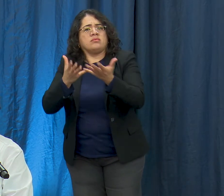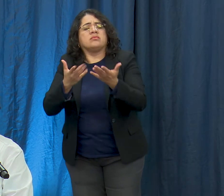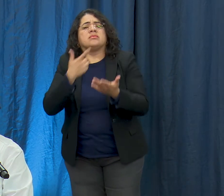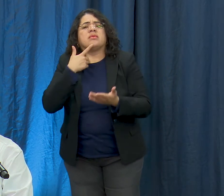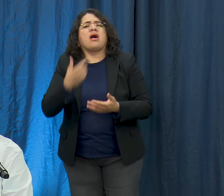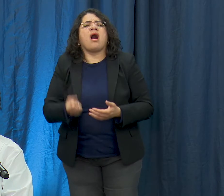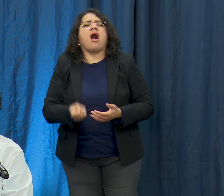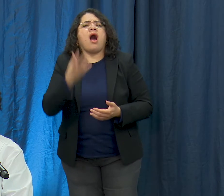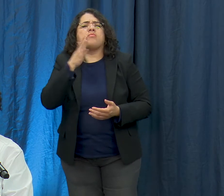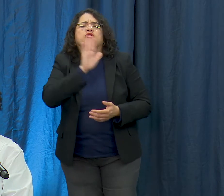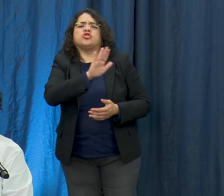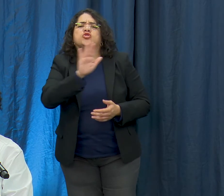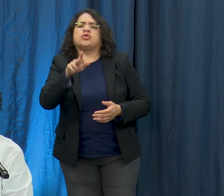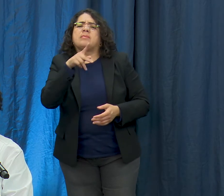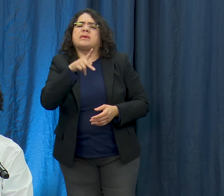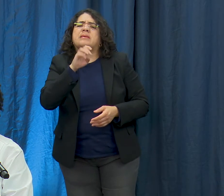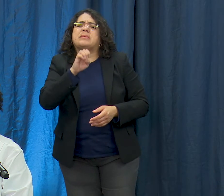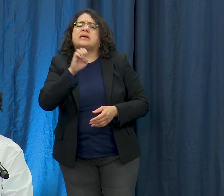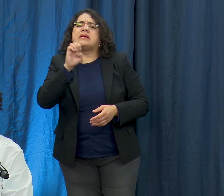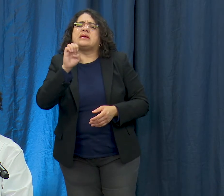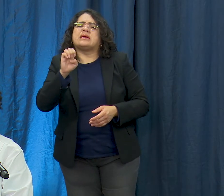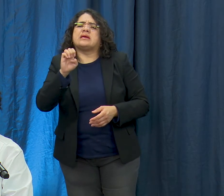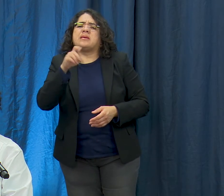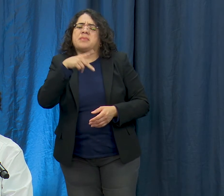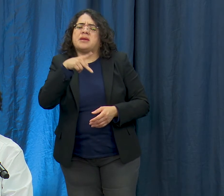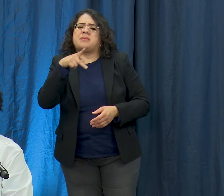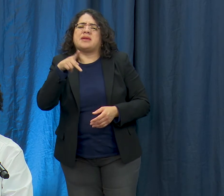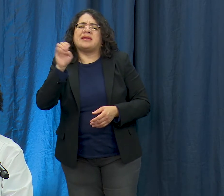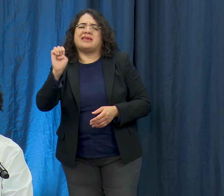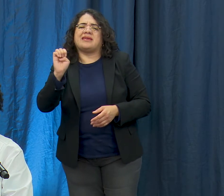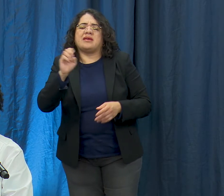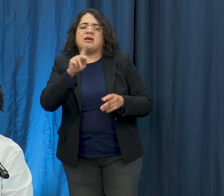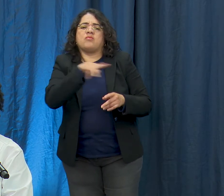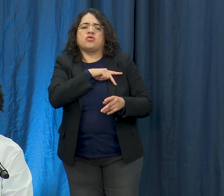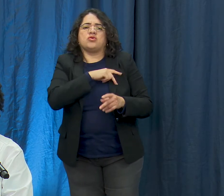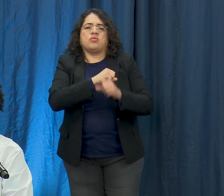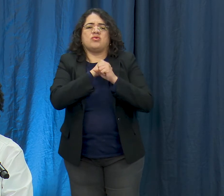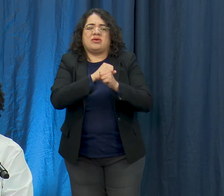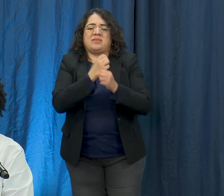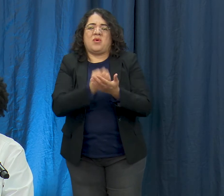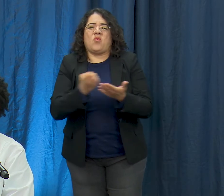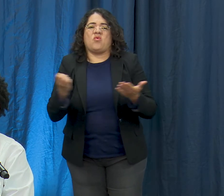they have that's really important, that they have enough PPE if they need to